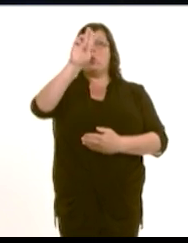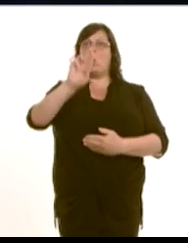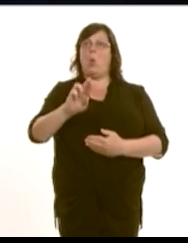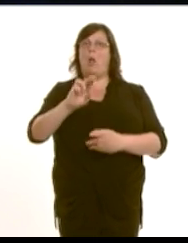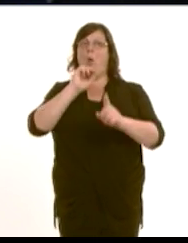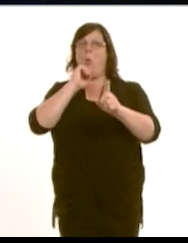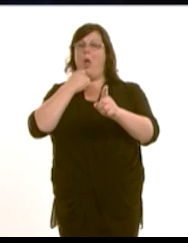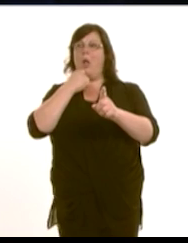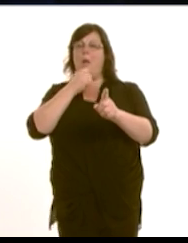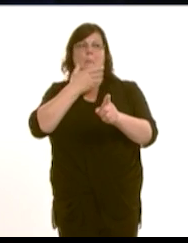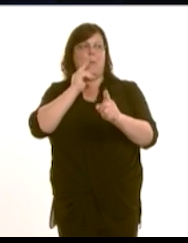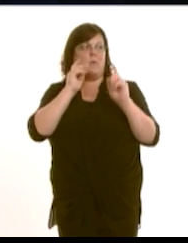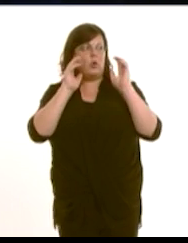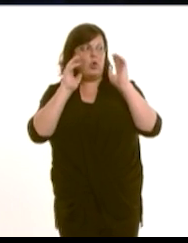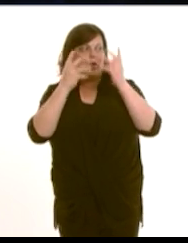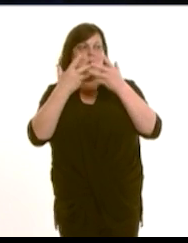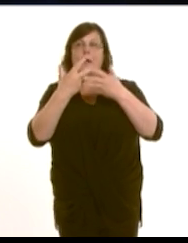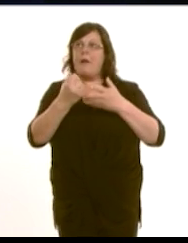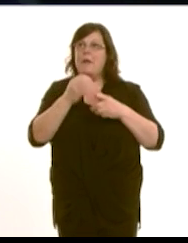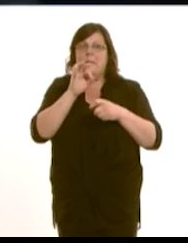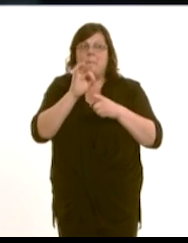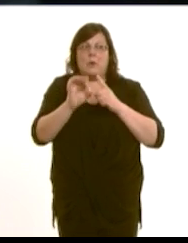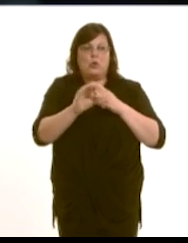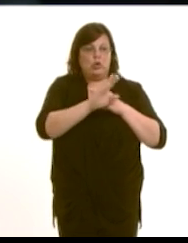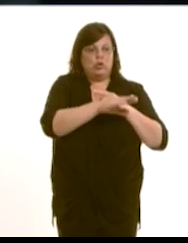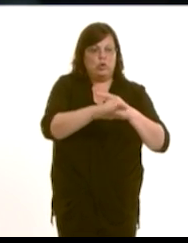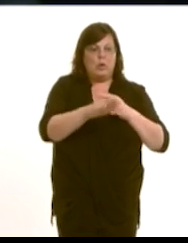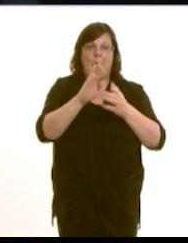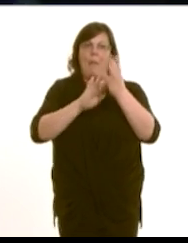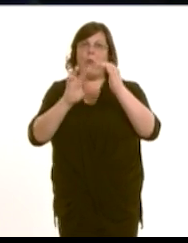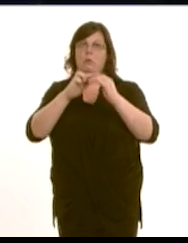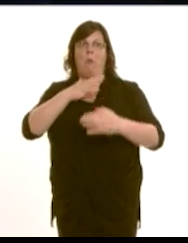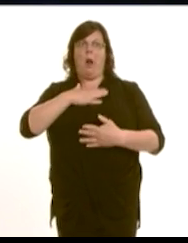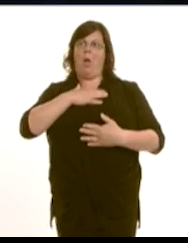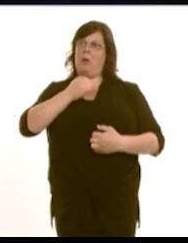be concerns, especially when children and parents are very happy with the school that theyíre actually attending.